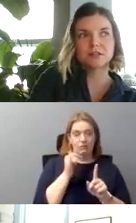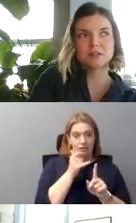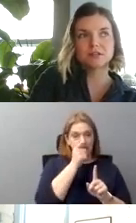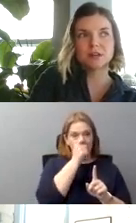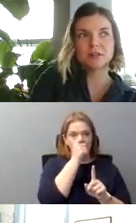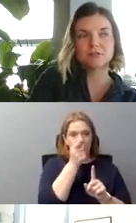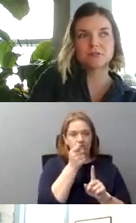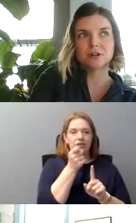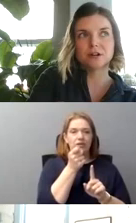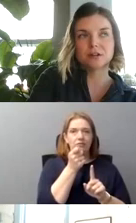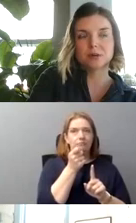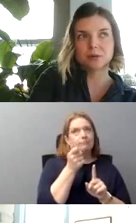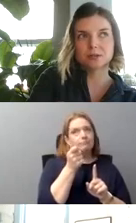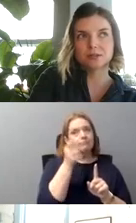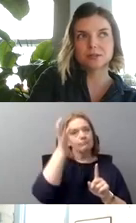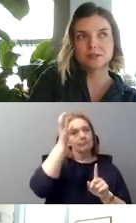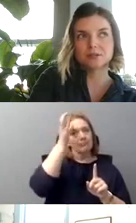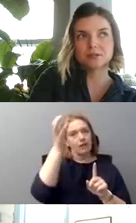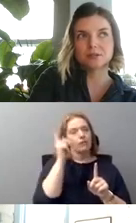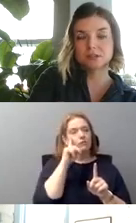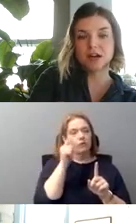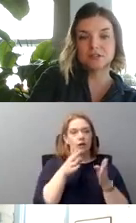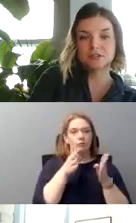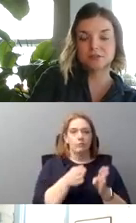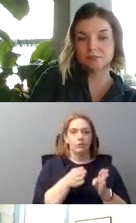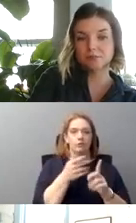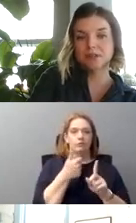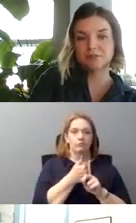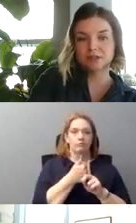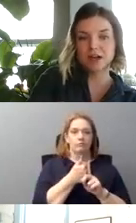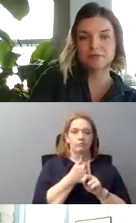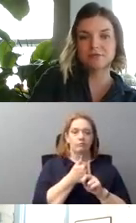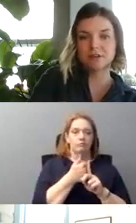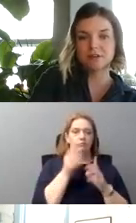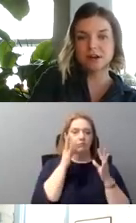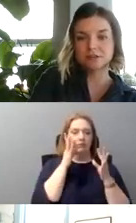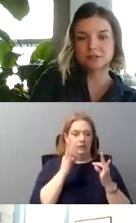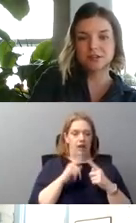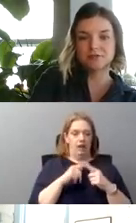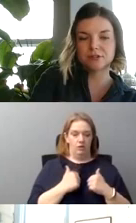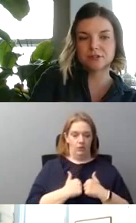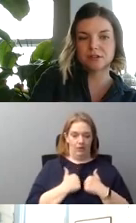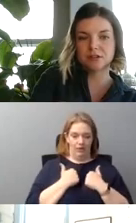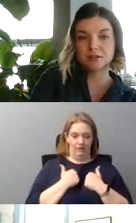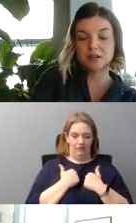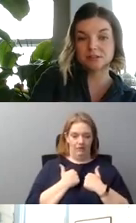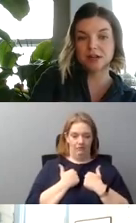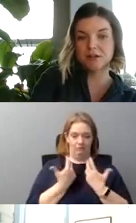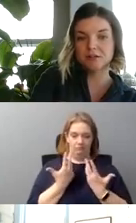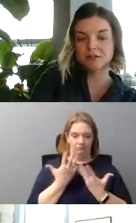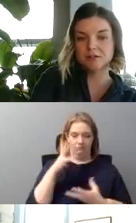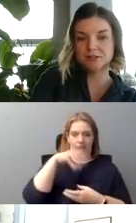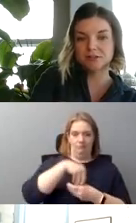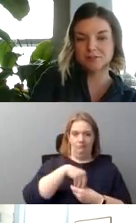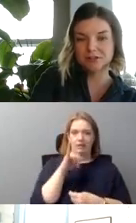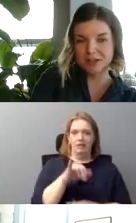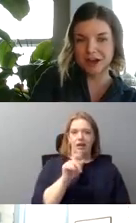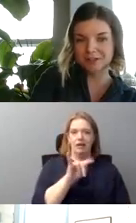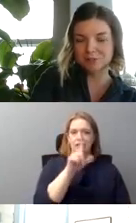you know, thing for a person to decide to live a life that was lived in a style in which that house